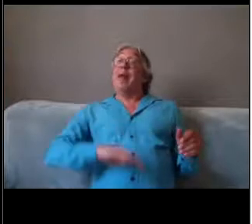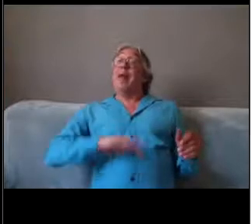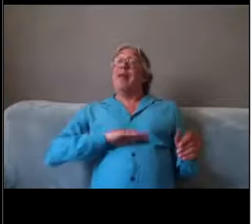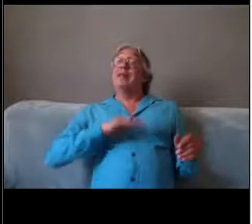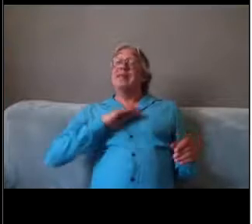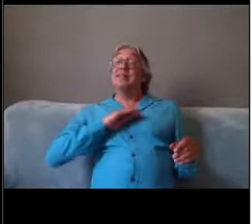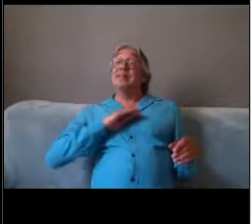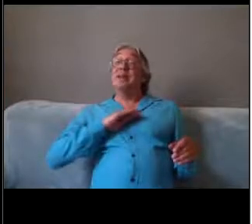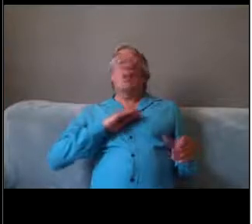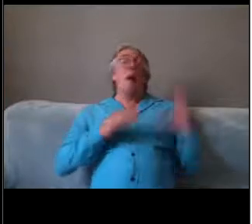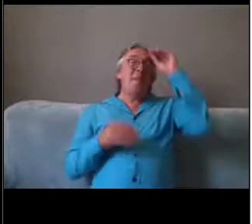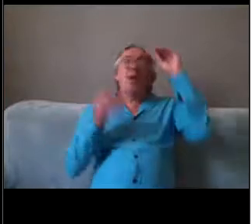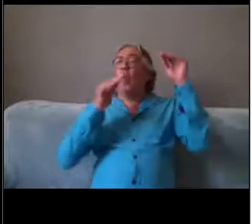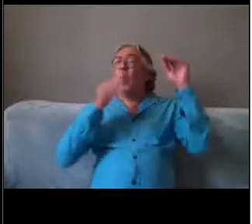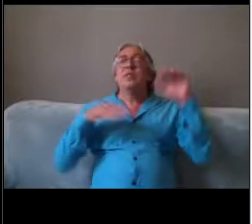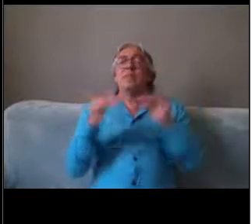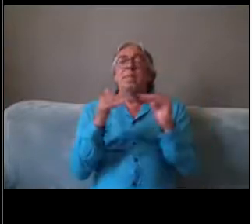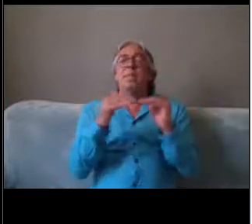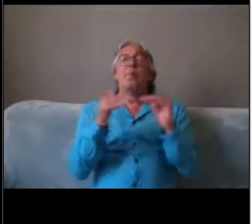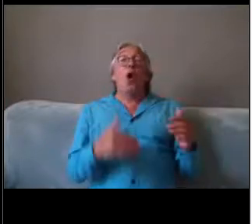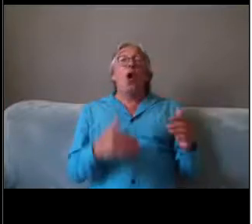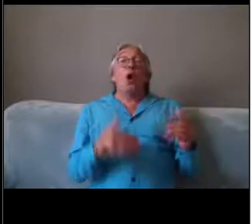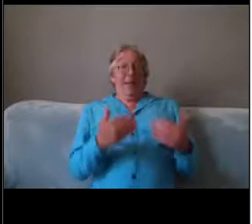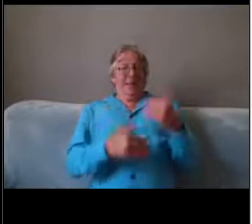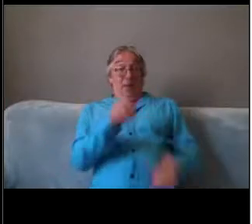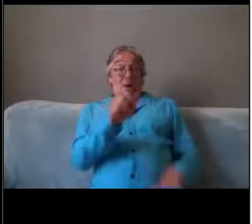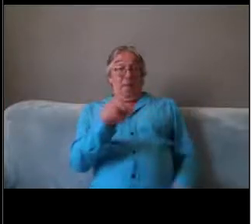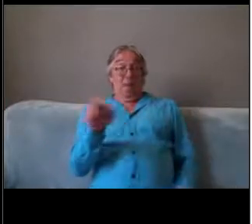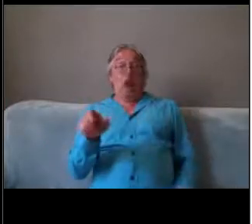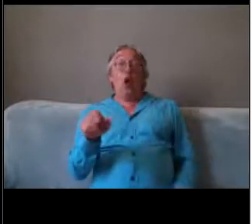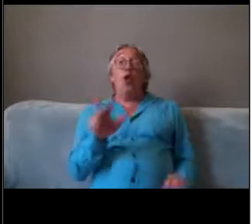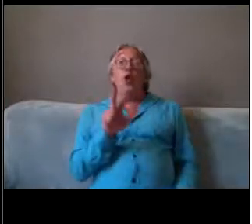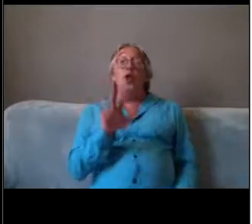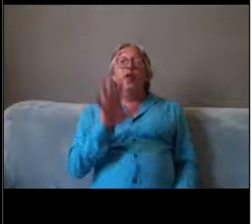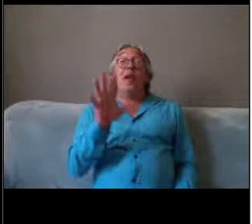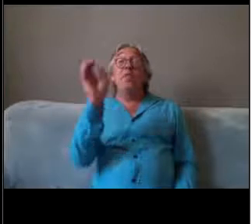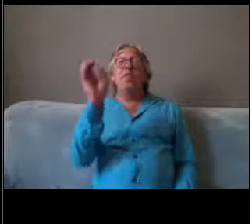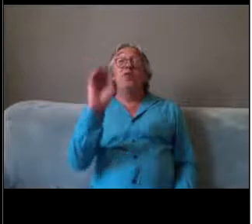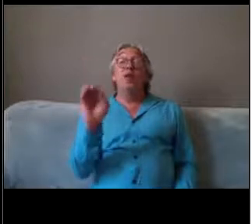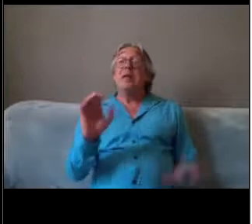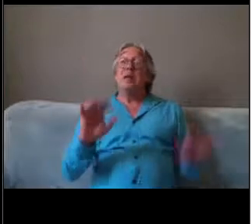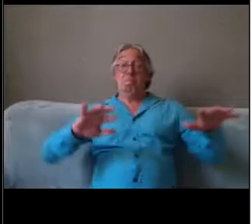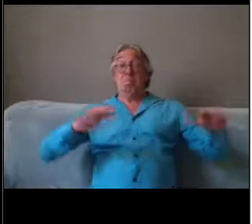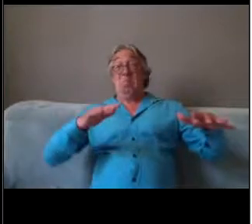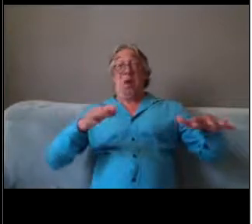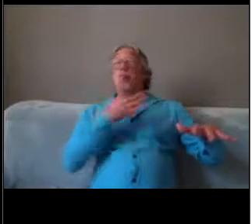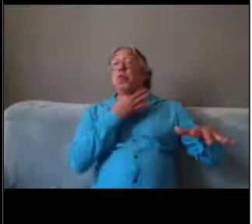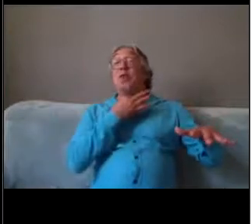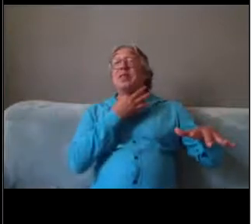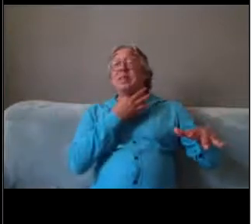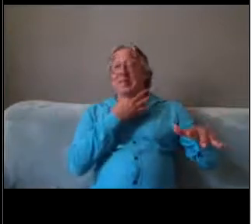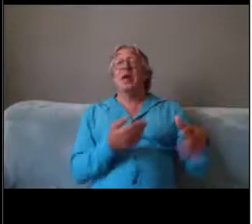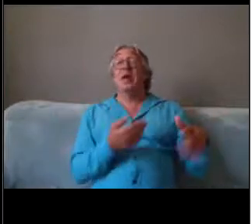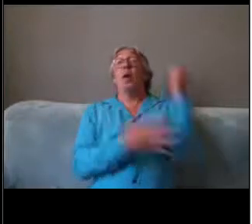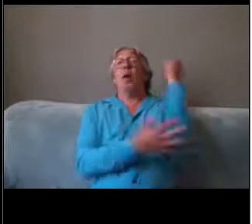and 15% as students with autism. But we have also a lot of other types of disabilities represented in the survey.